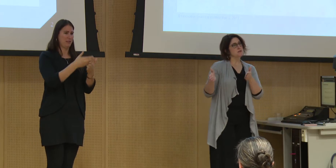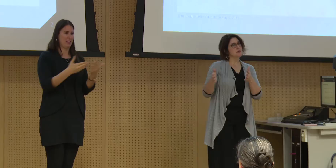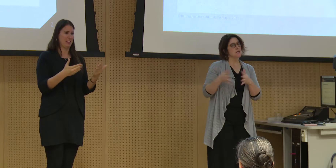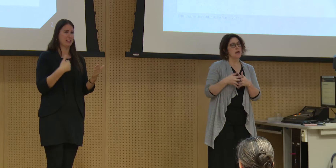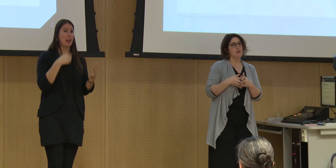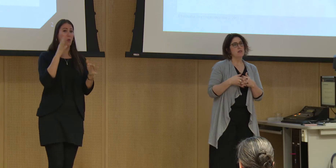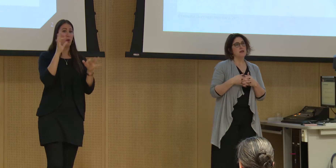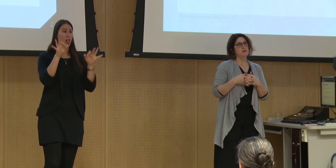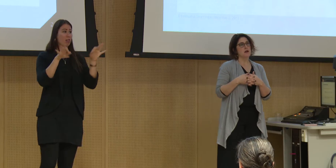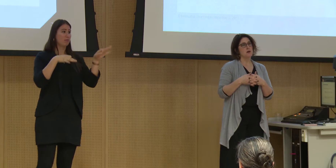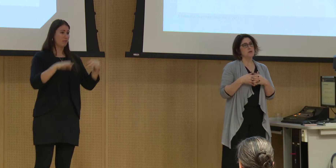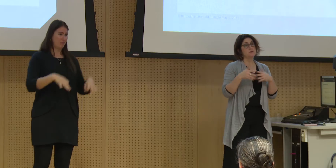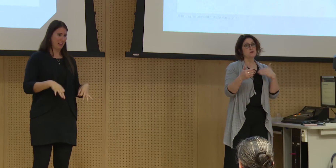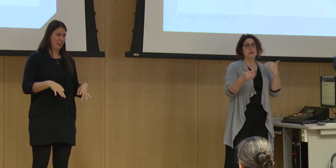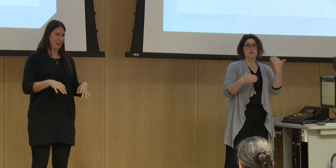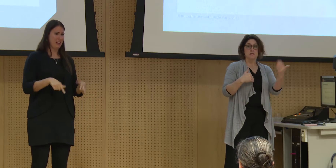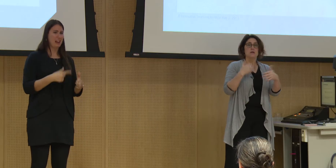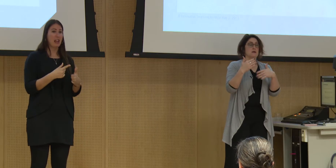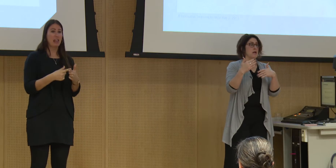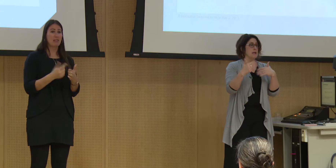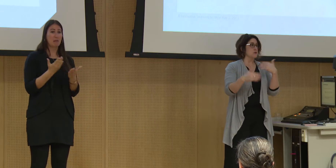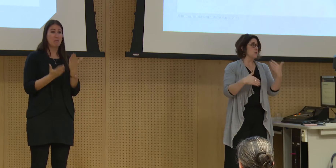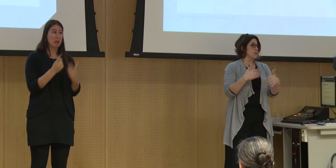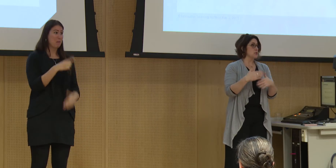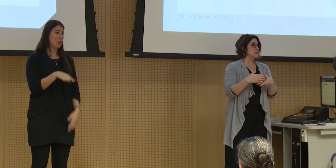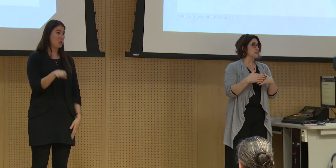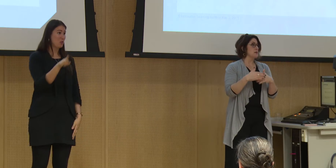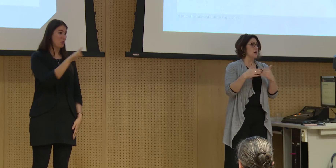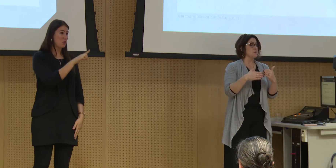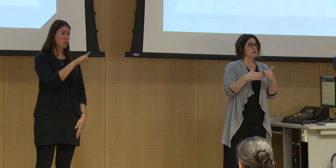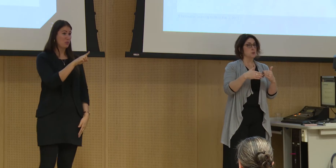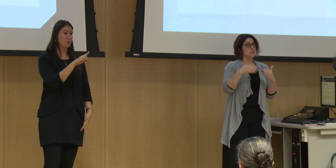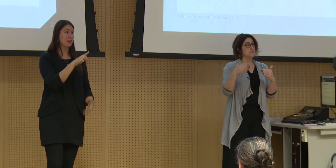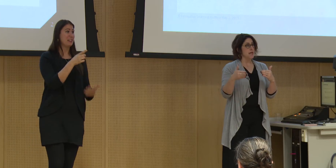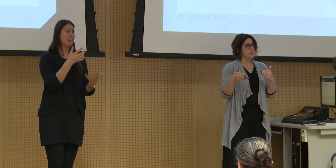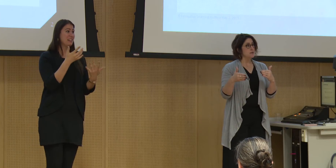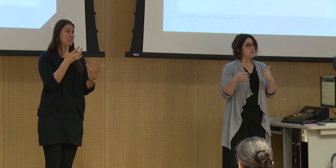And then maybe you can ask your questions towards the end.